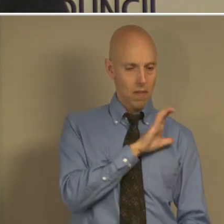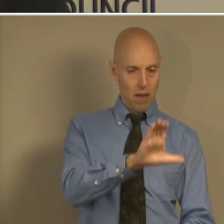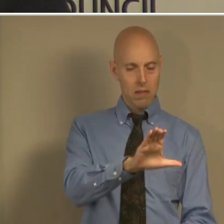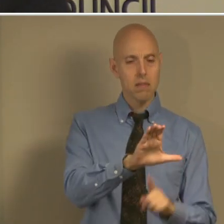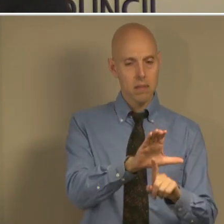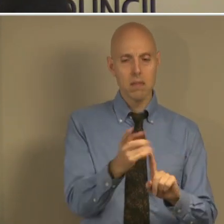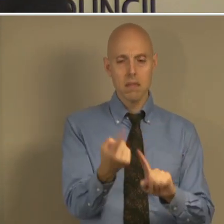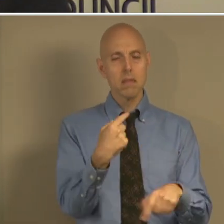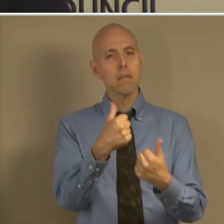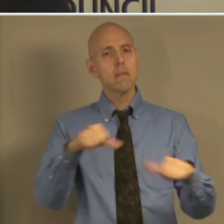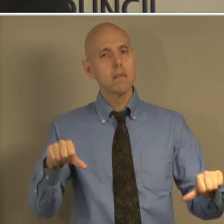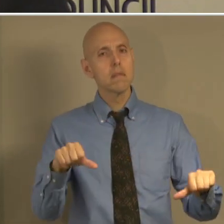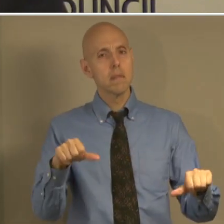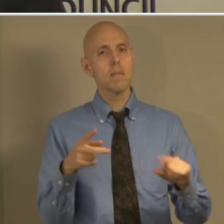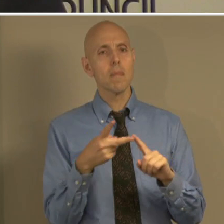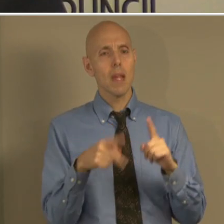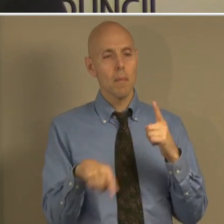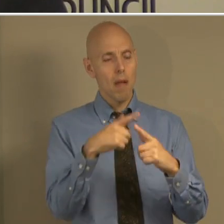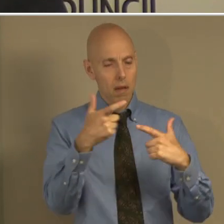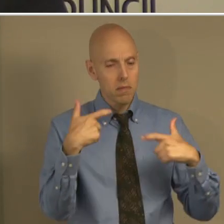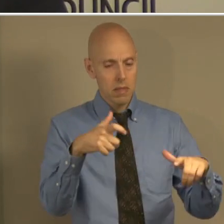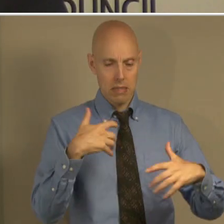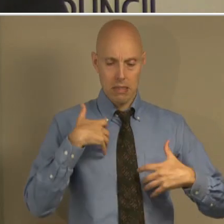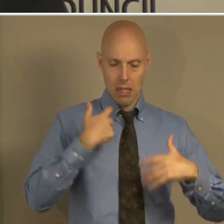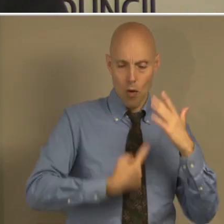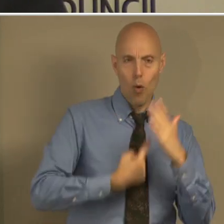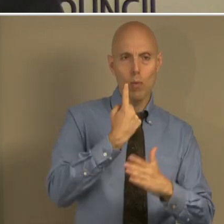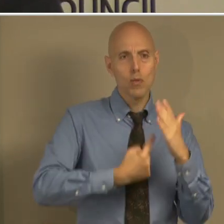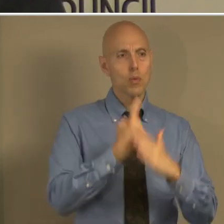and lead to continued exciting opportunities for artists and audiences.